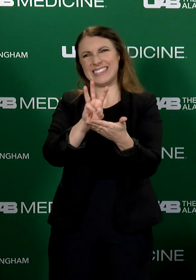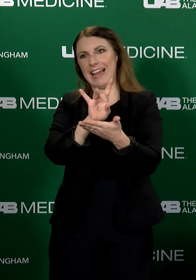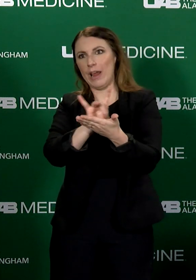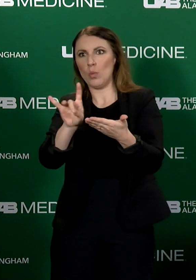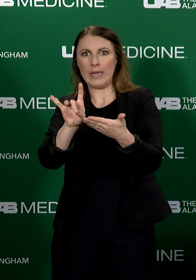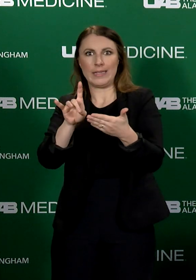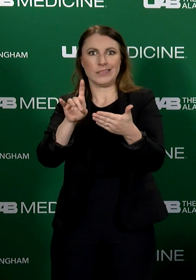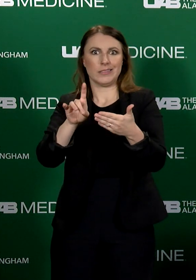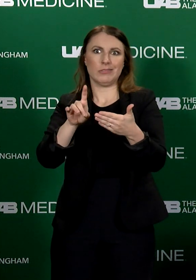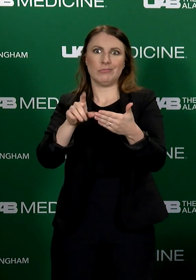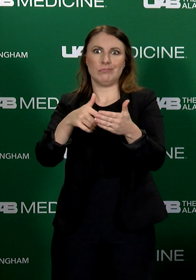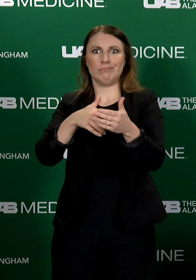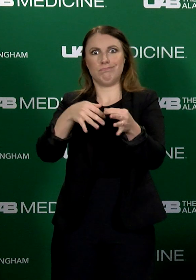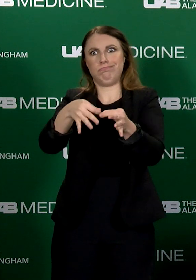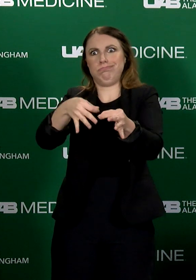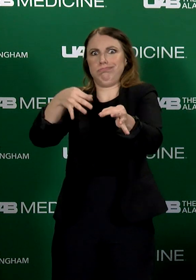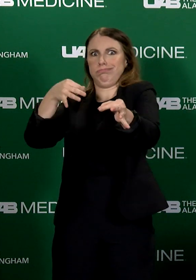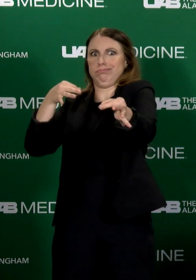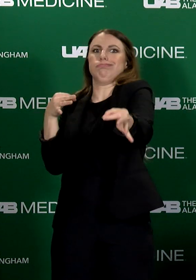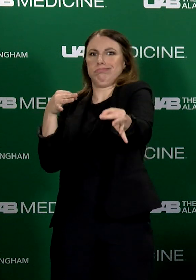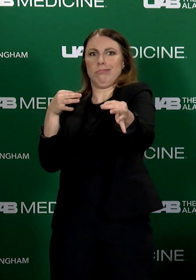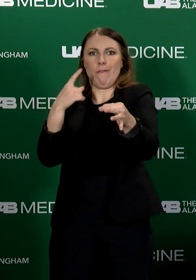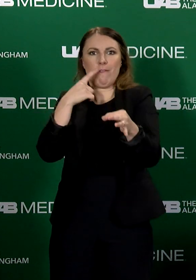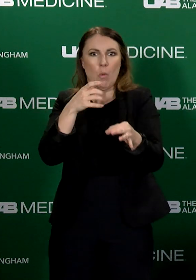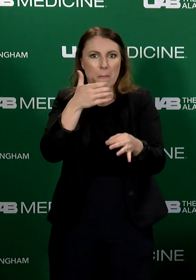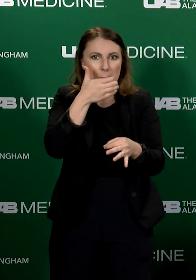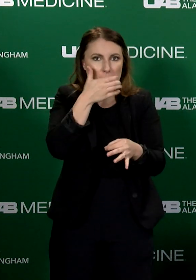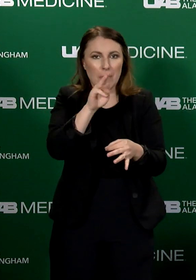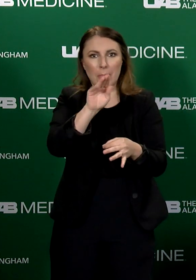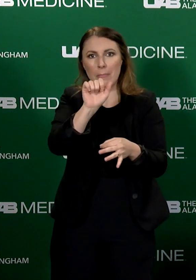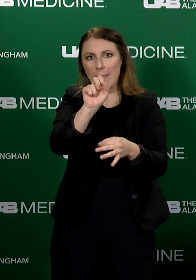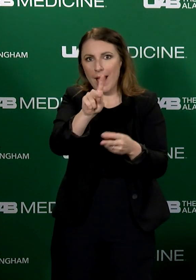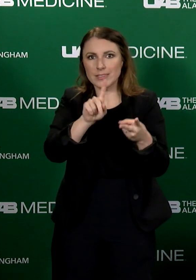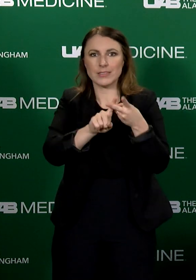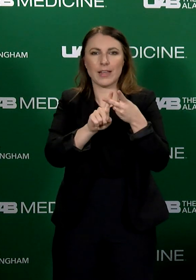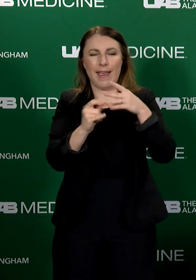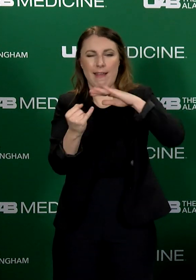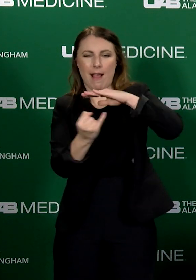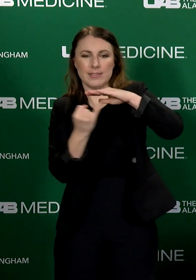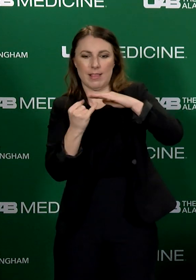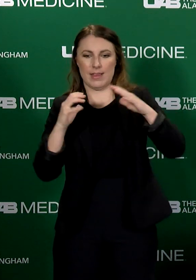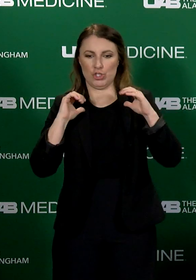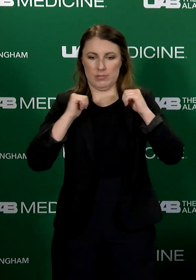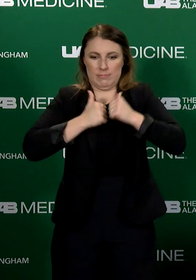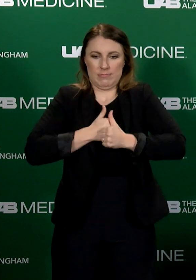production of masks and isolation gowns but we do start we are going to start